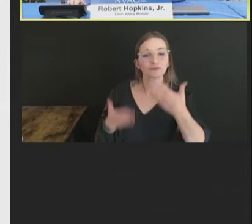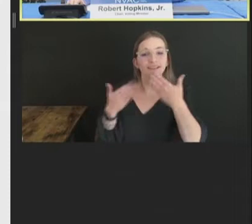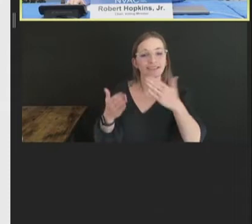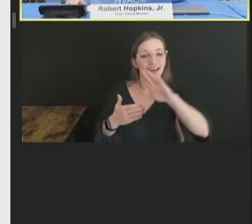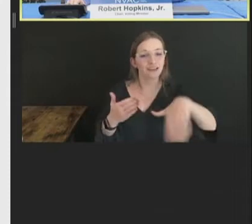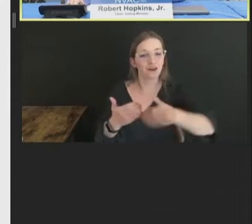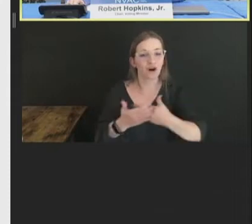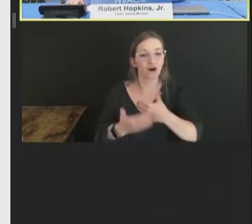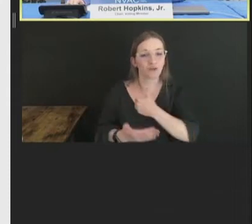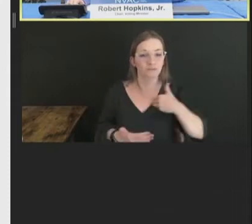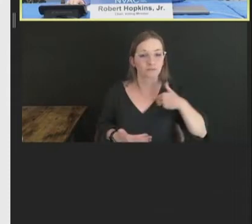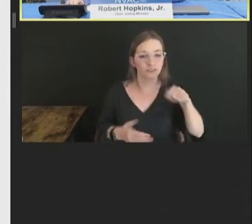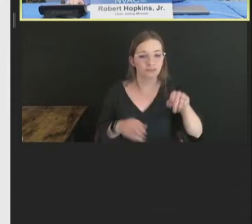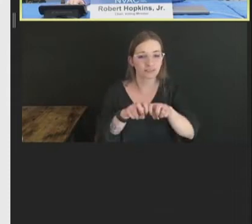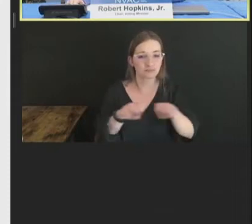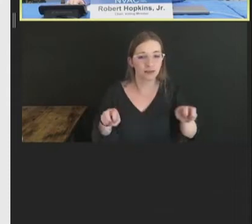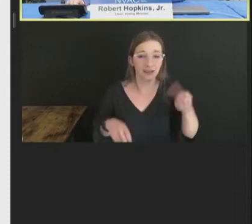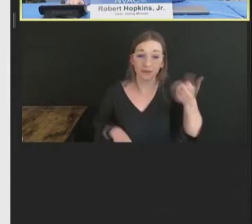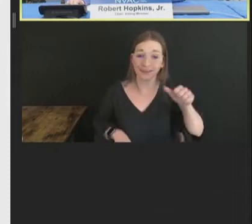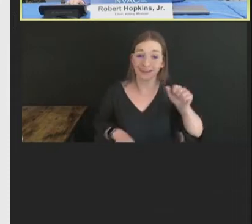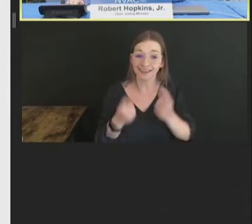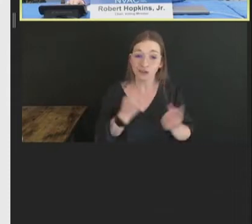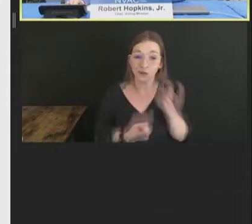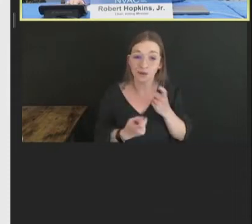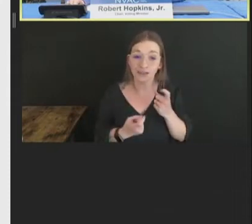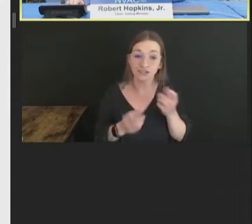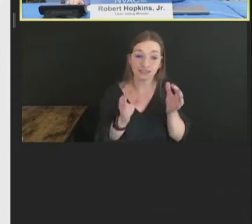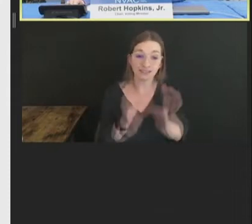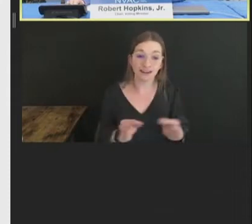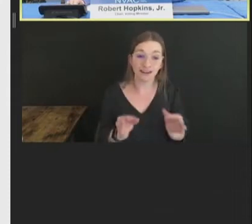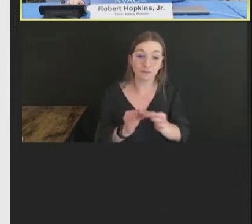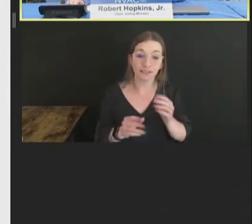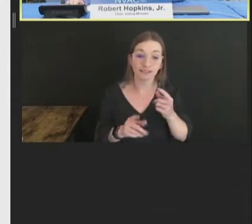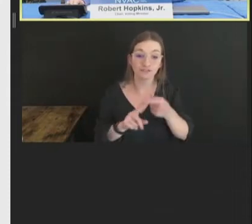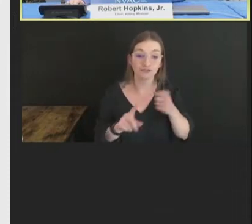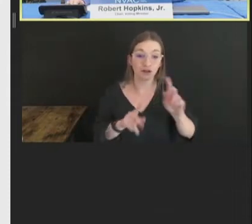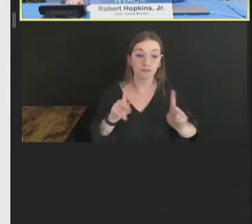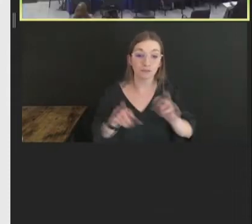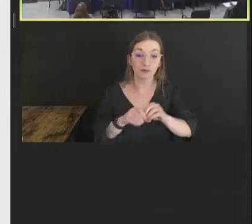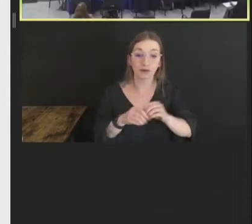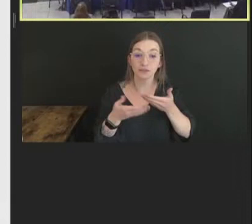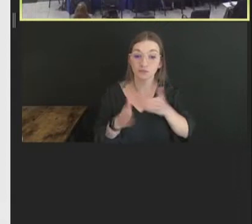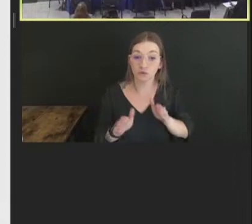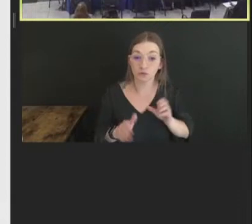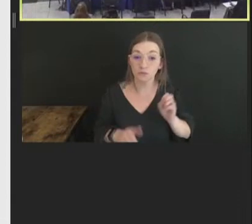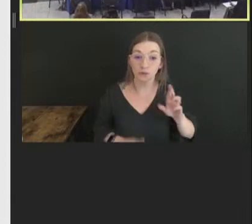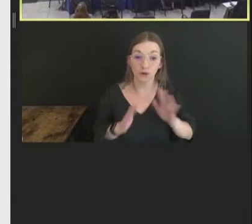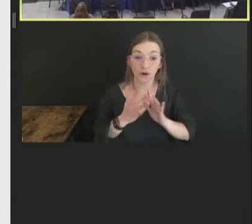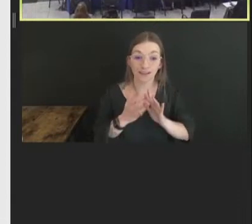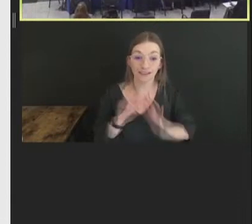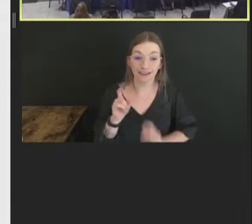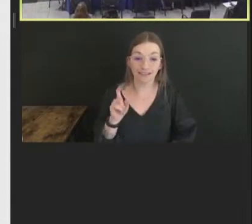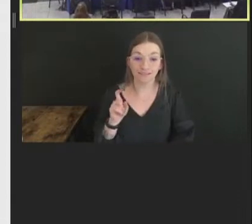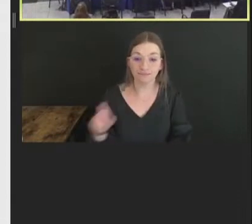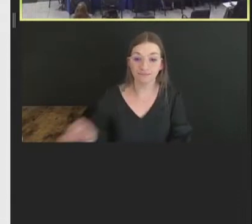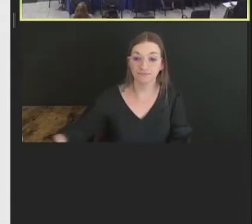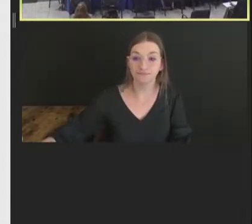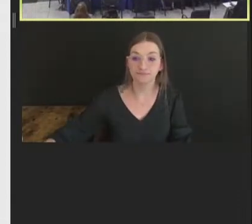Are there any questions or comments from those in the room or online? Tim Cooke, go ahead.